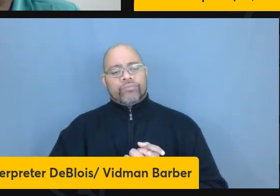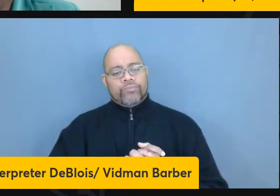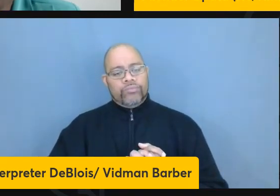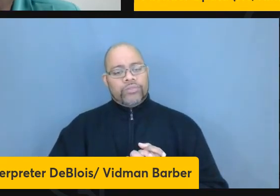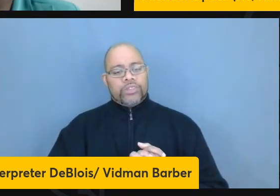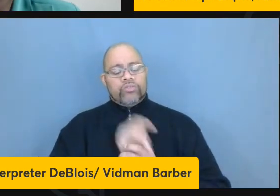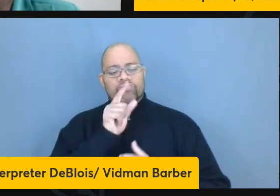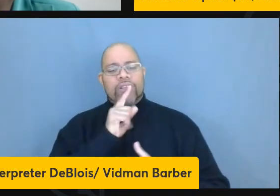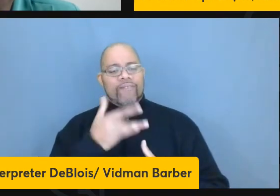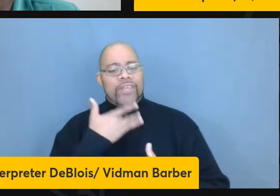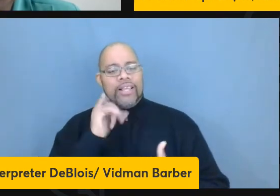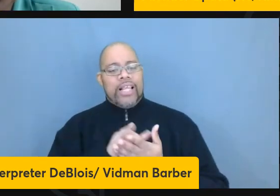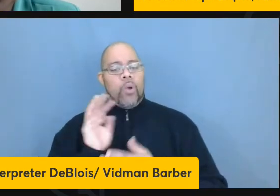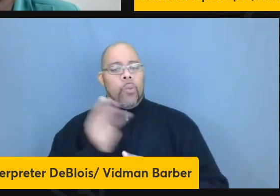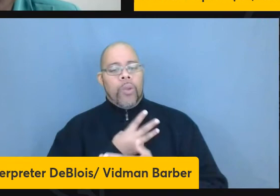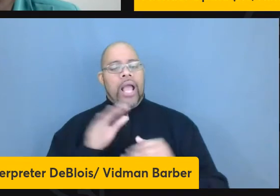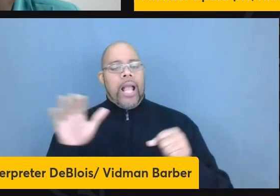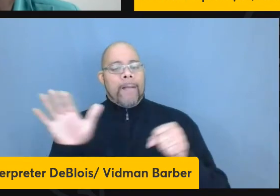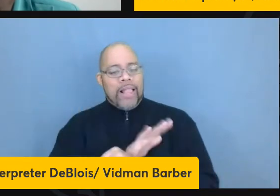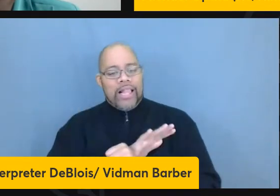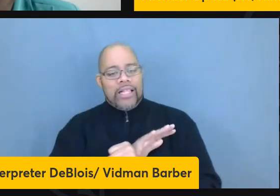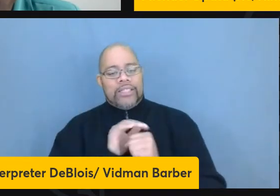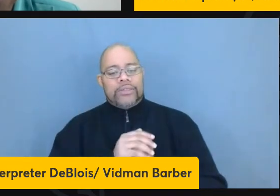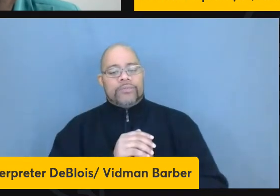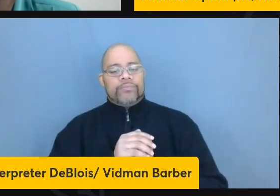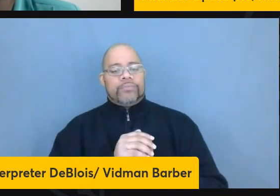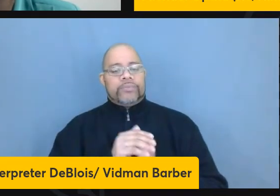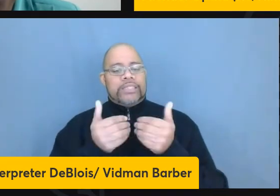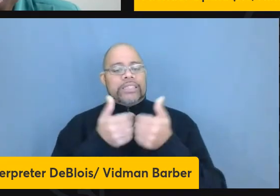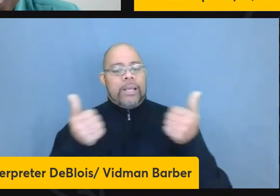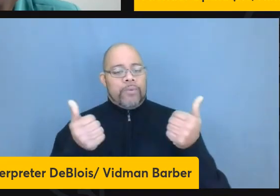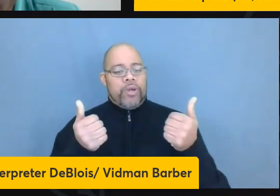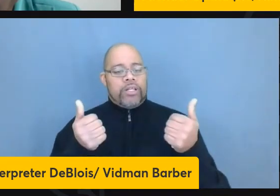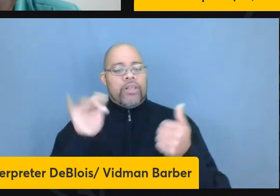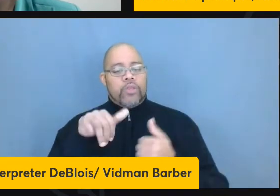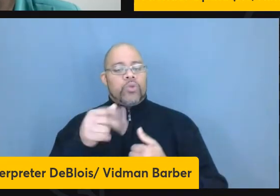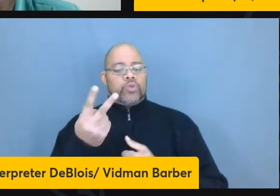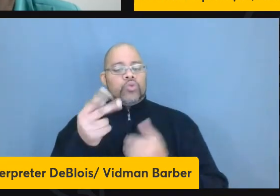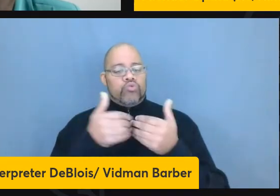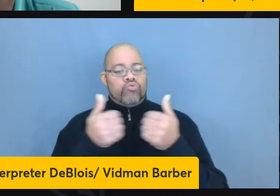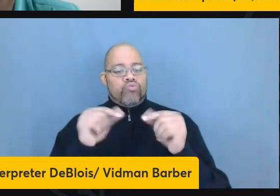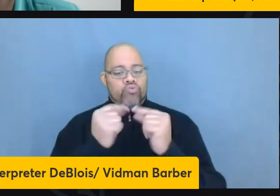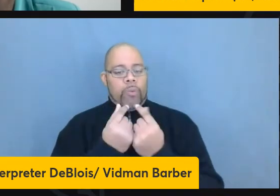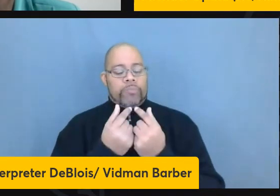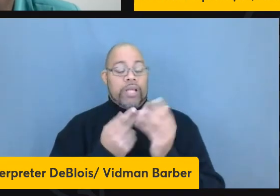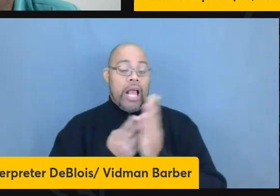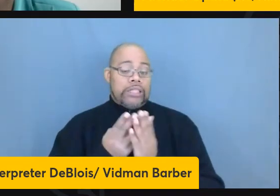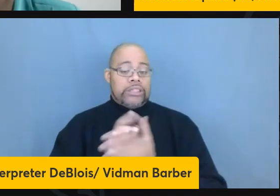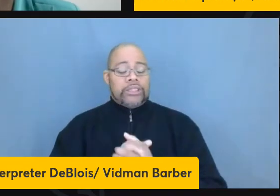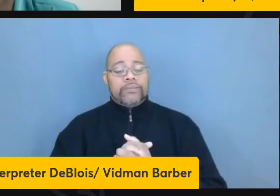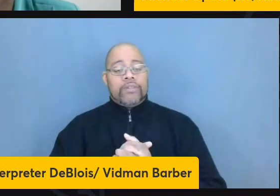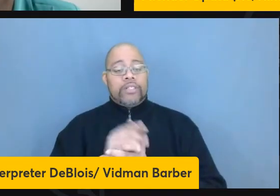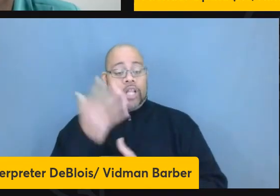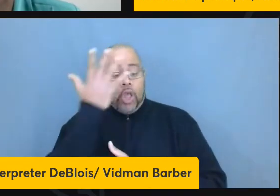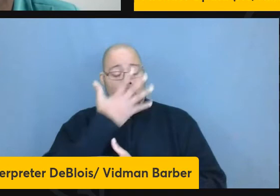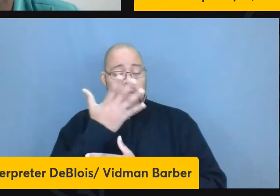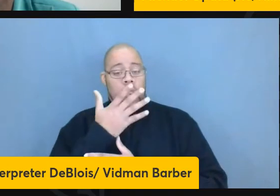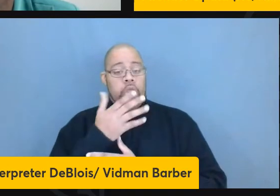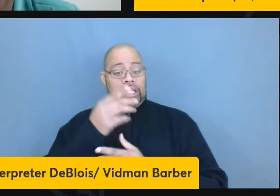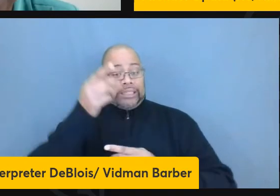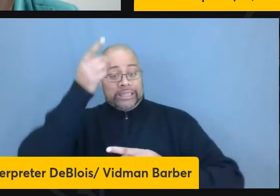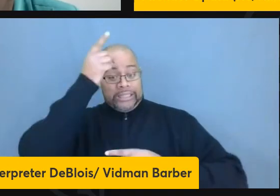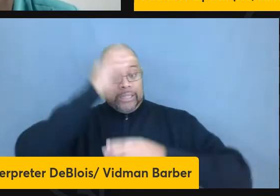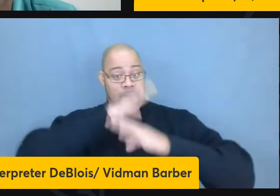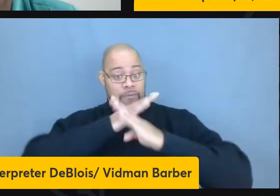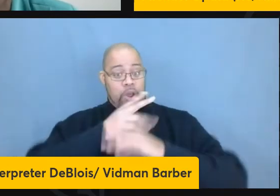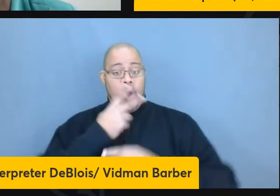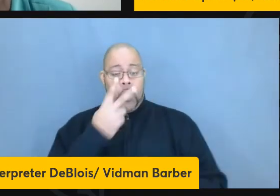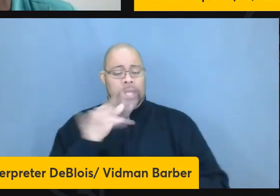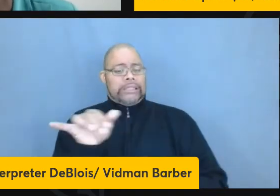feel that we've completely separated those two groups, frankly, they look immunologically, they look really similar in terms of